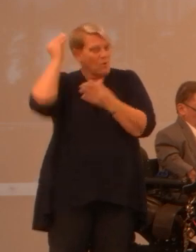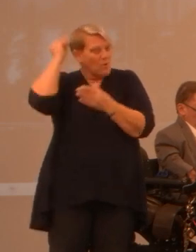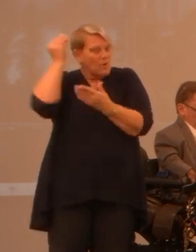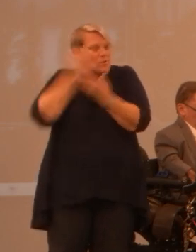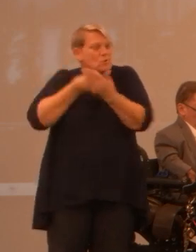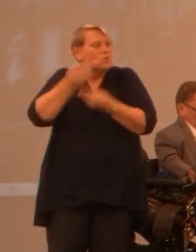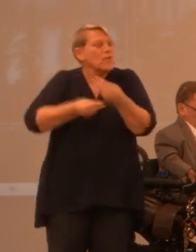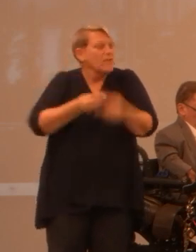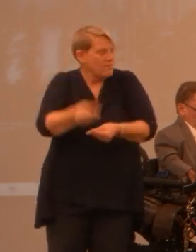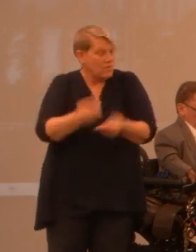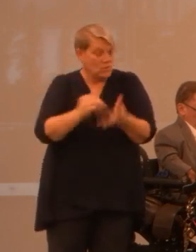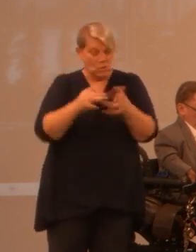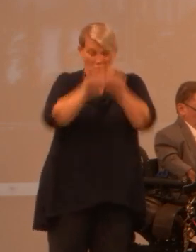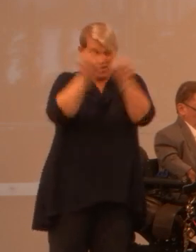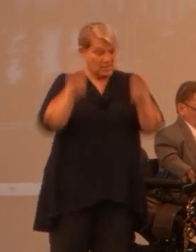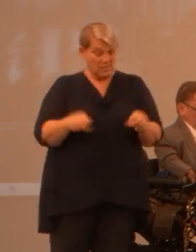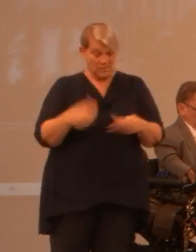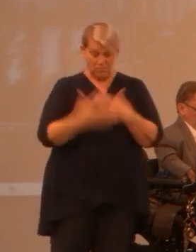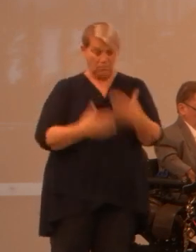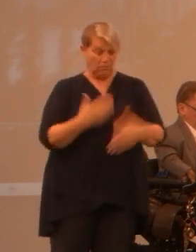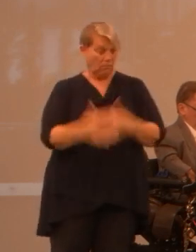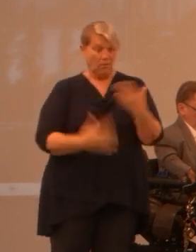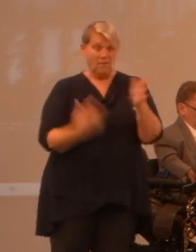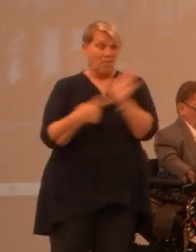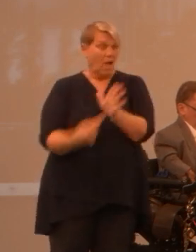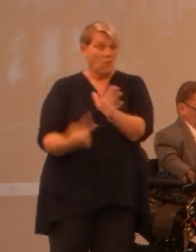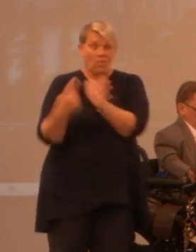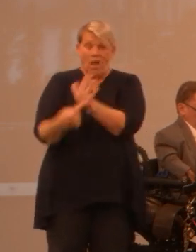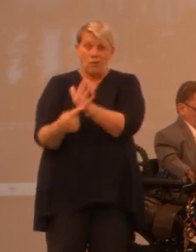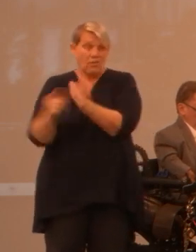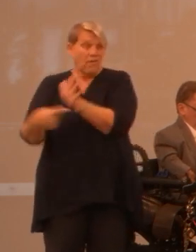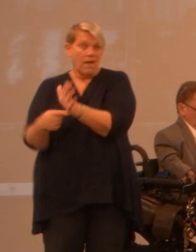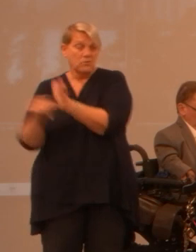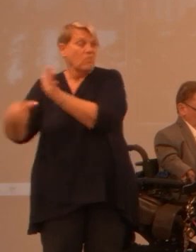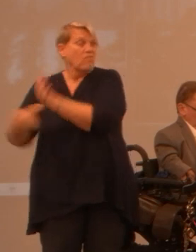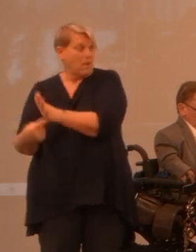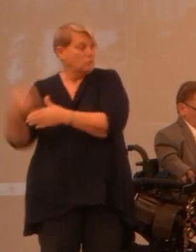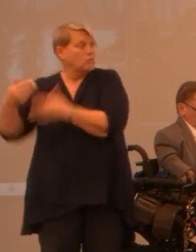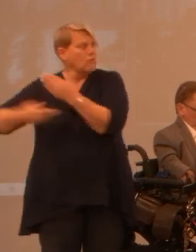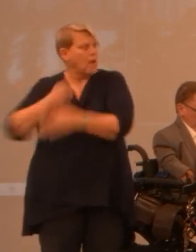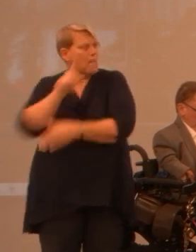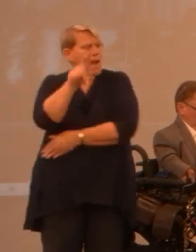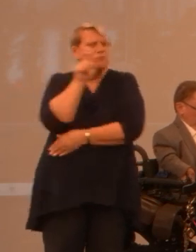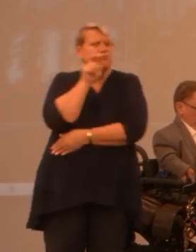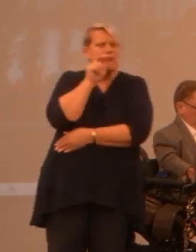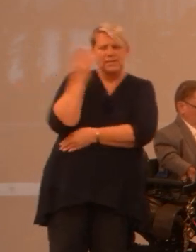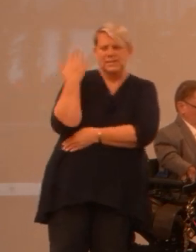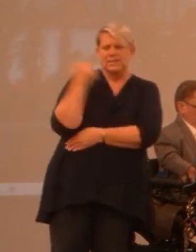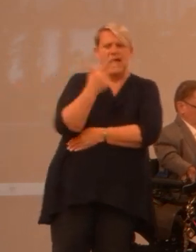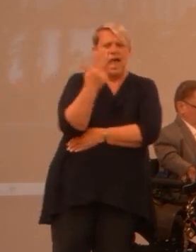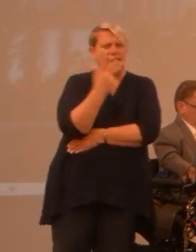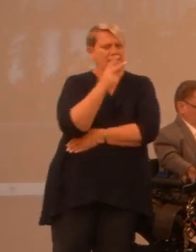So that system was functioning for many thousands of generations, something strange in the early 1800s, some people came down,